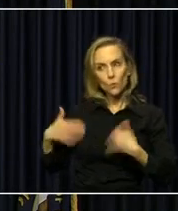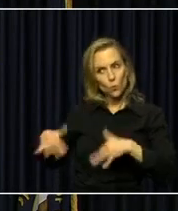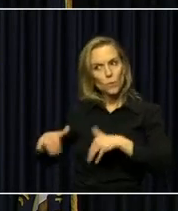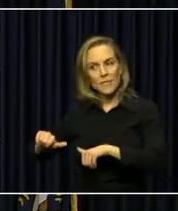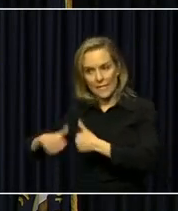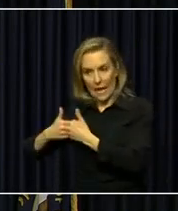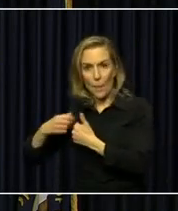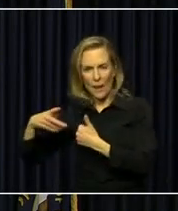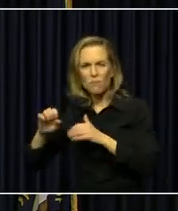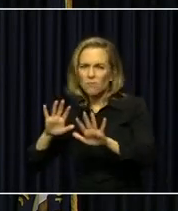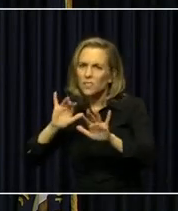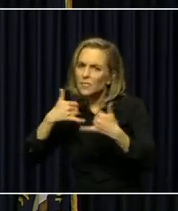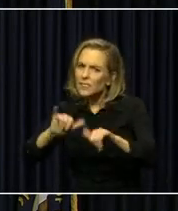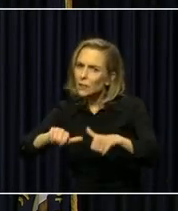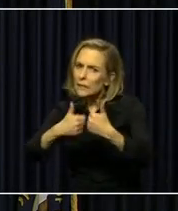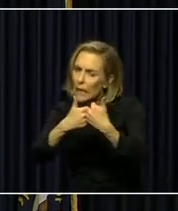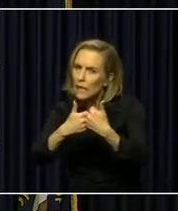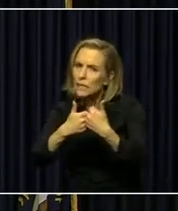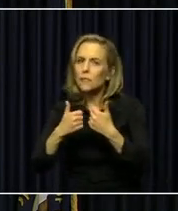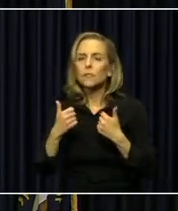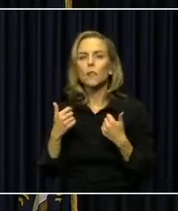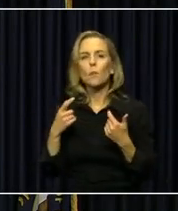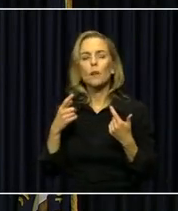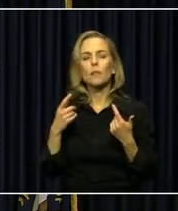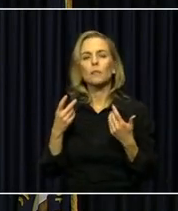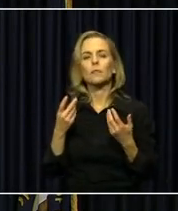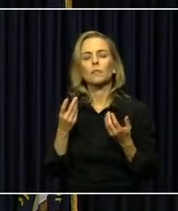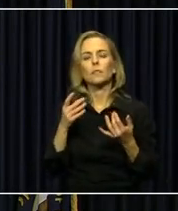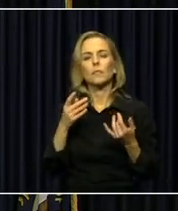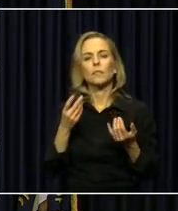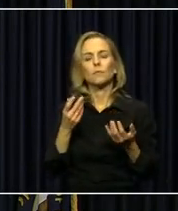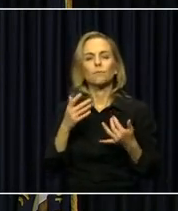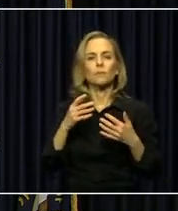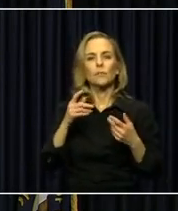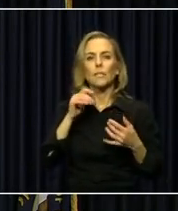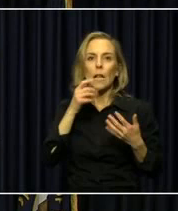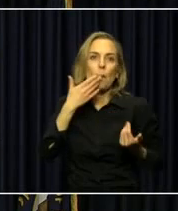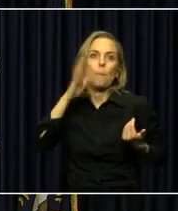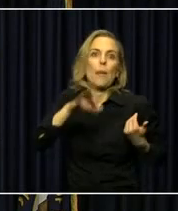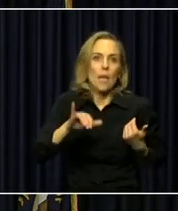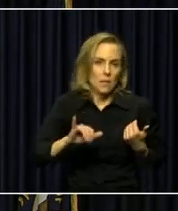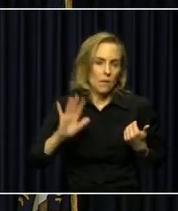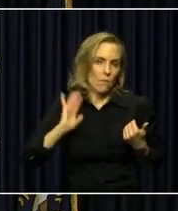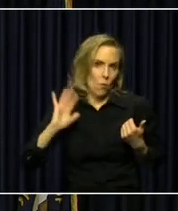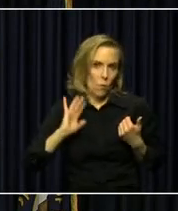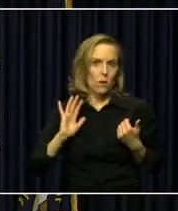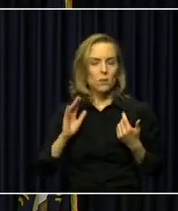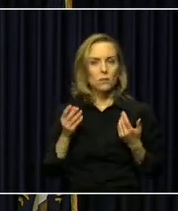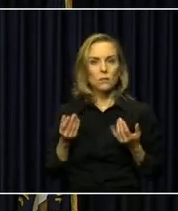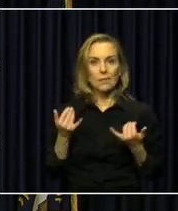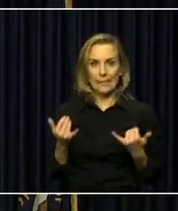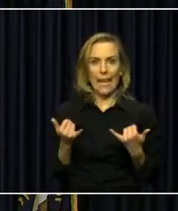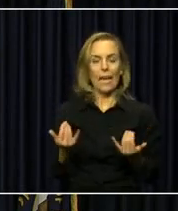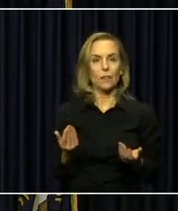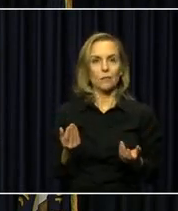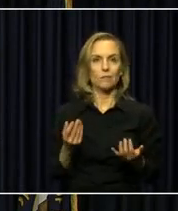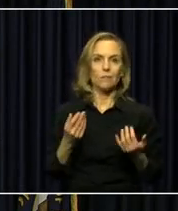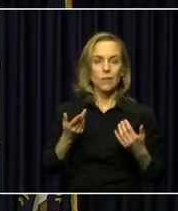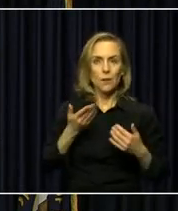HAVE A REAL PROGRAM. AND WHEN WE GET TO THE FULL CAPACITY TESTING THAT WE NEED,